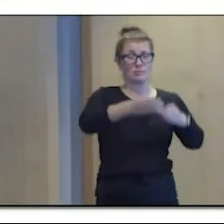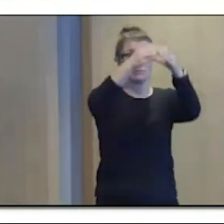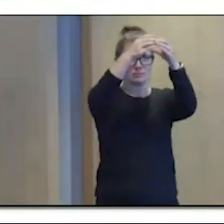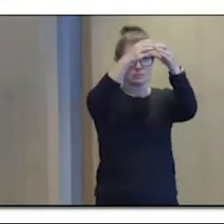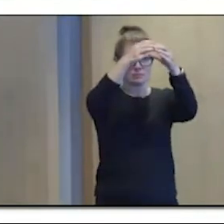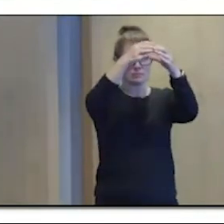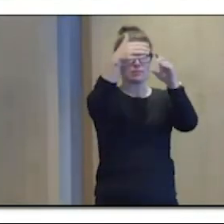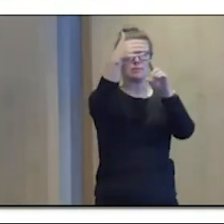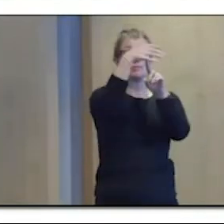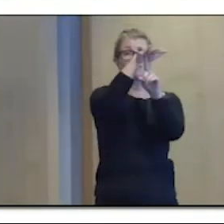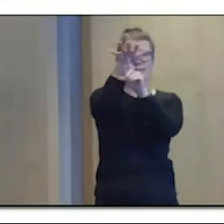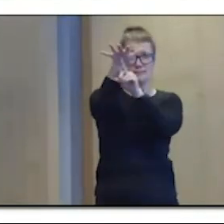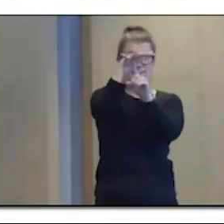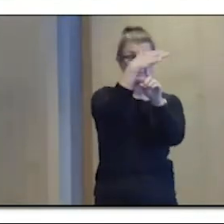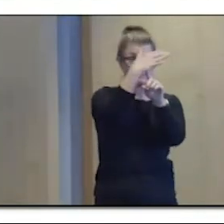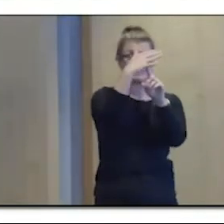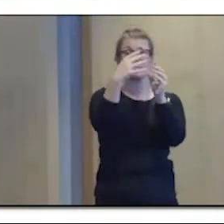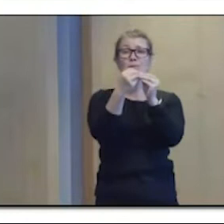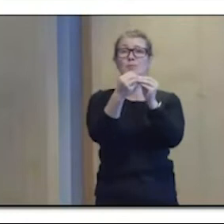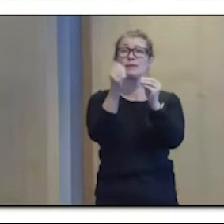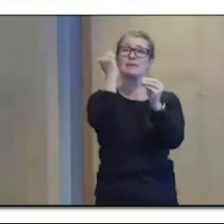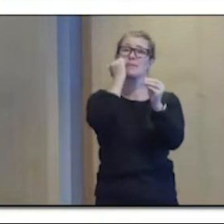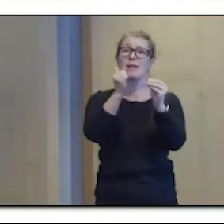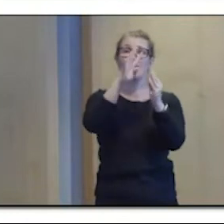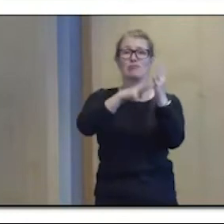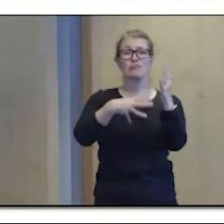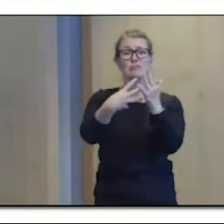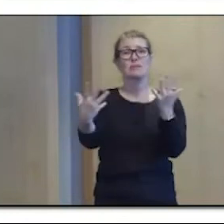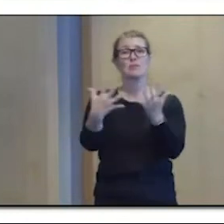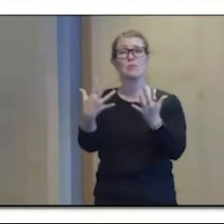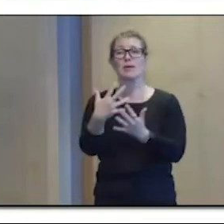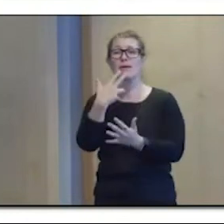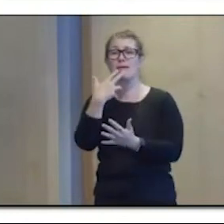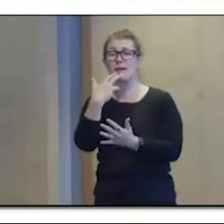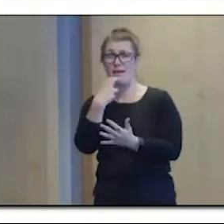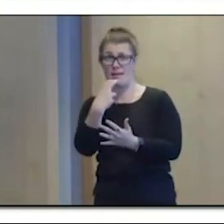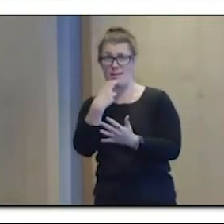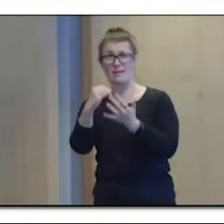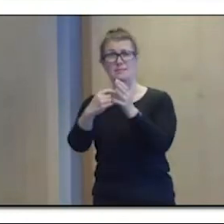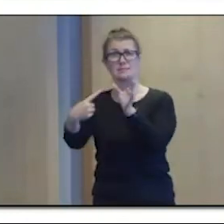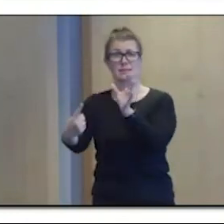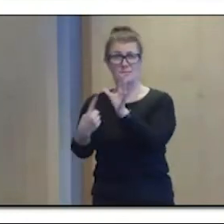following the black grid in South Australia in September 2016 which where